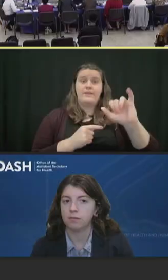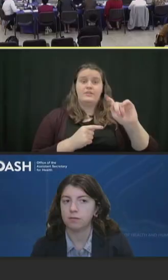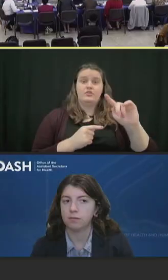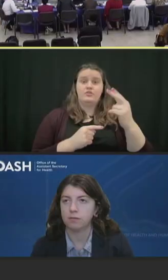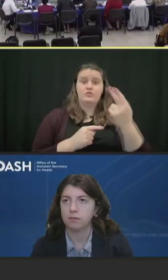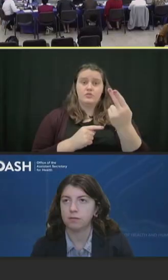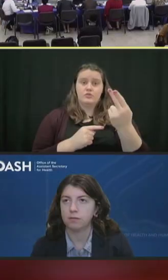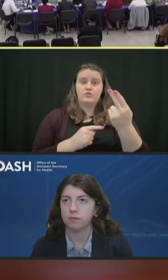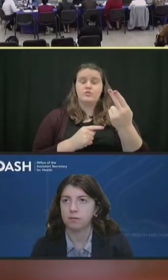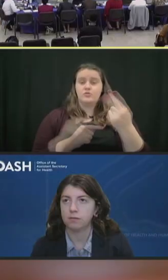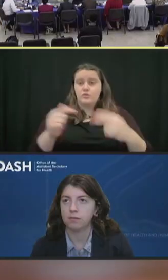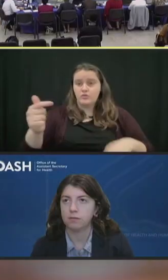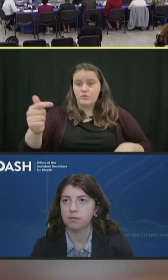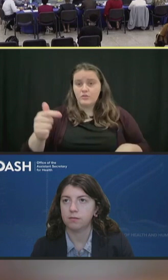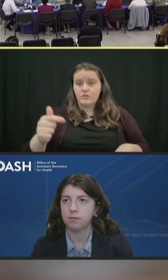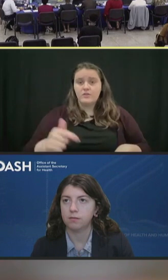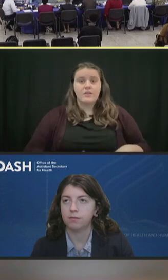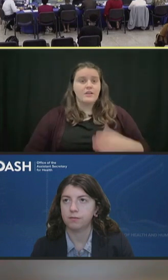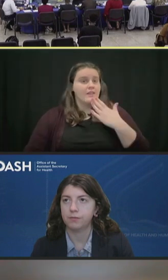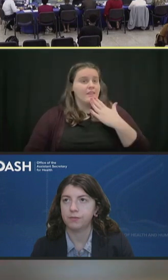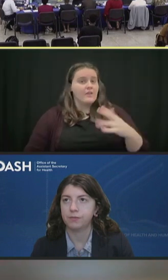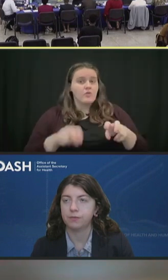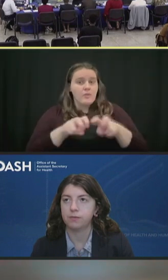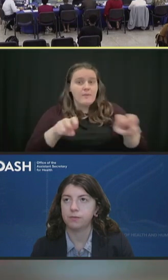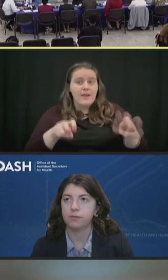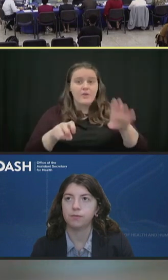Mitchel Rothholz: Thank you to the panel for great presentations and great insights in